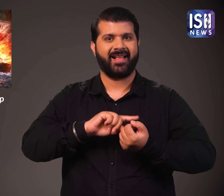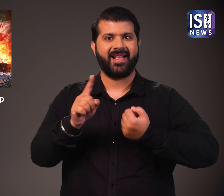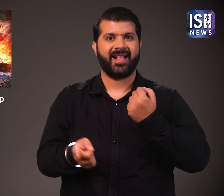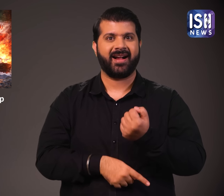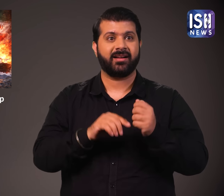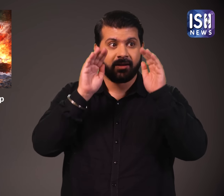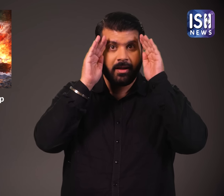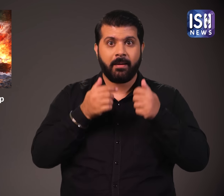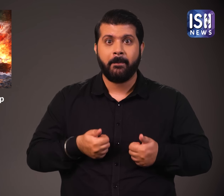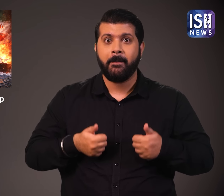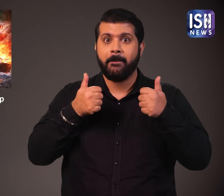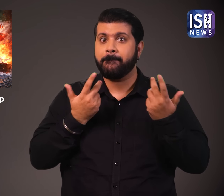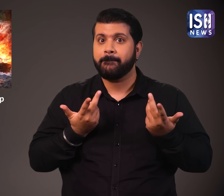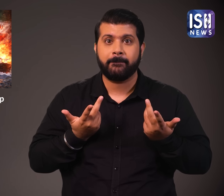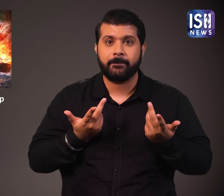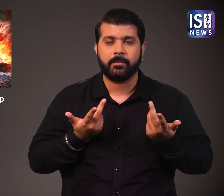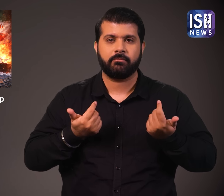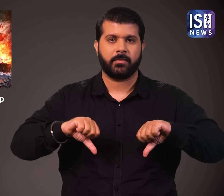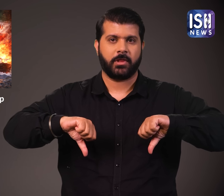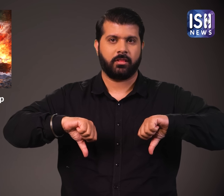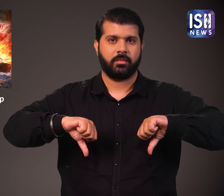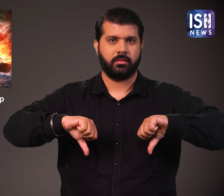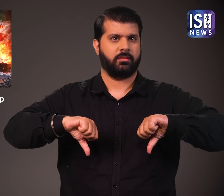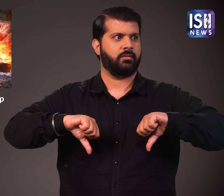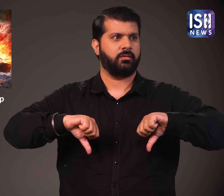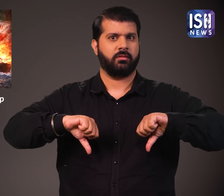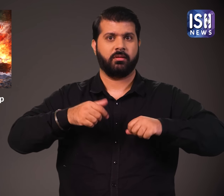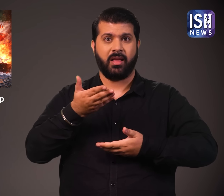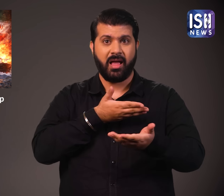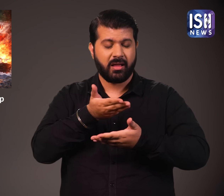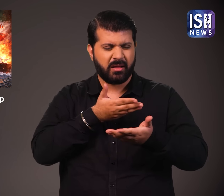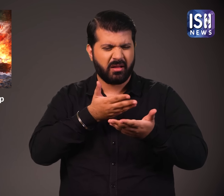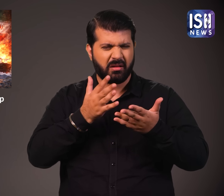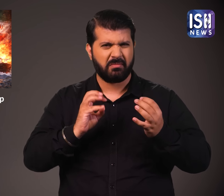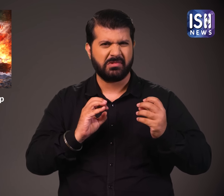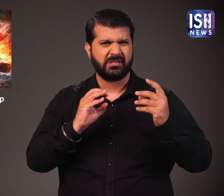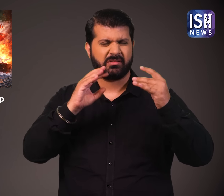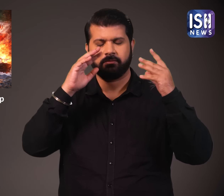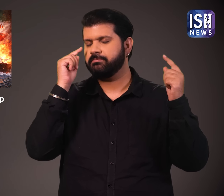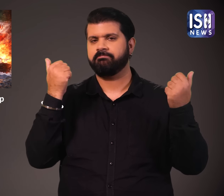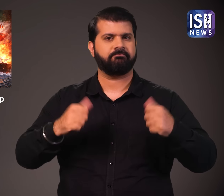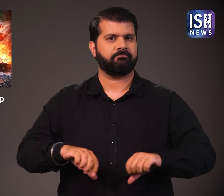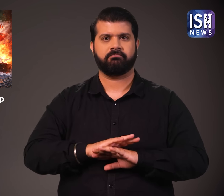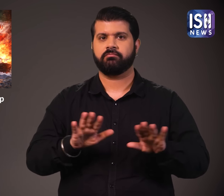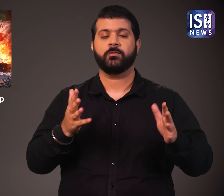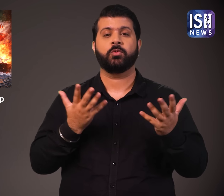People were waiting for updates. However, in the end, the talks failed. No agreement was reached. Why?